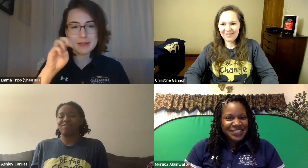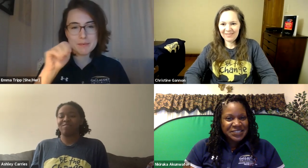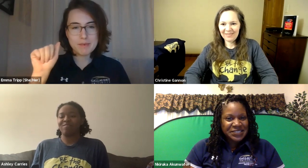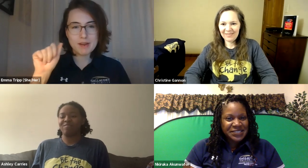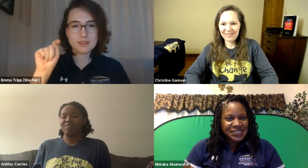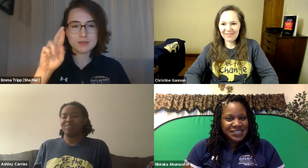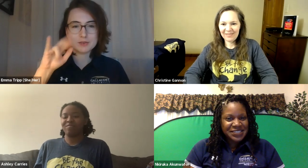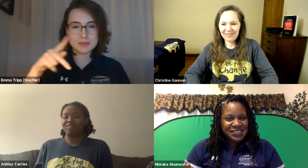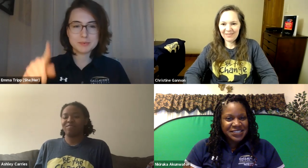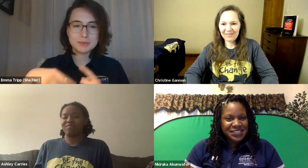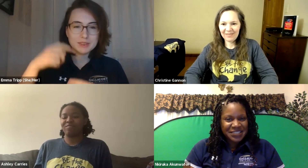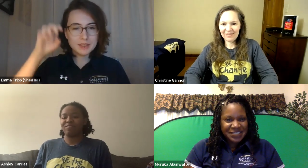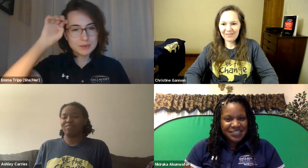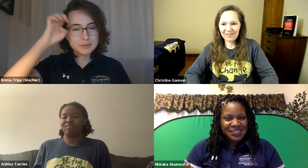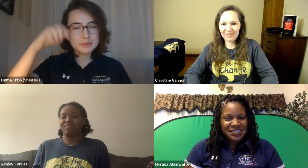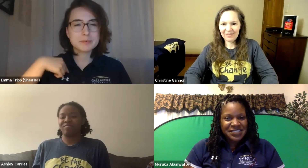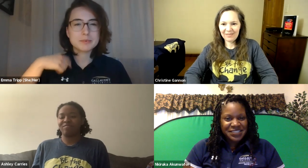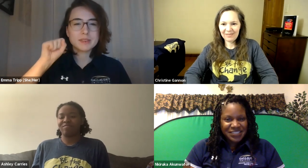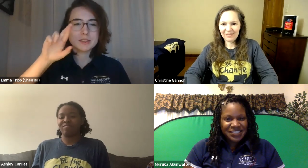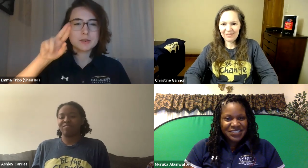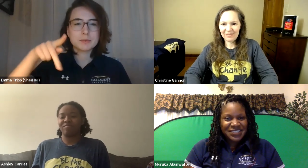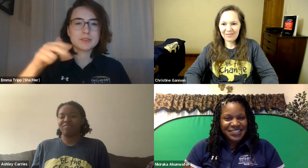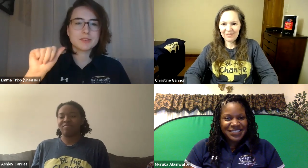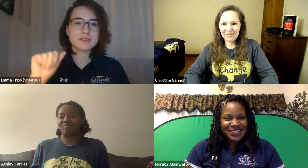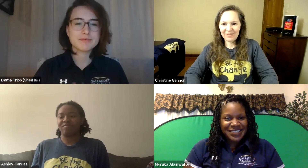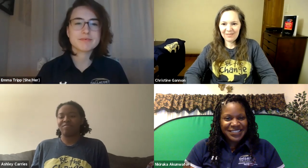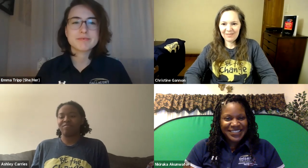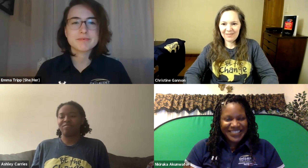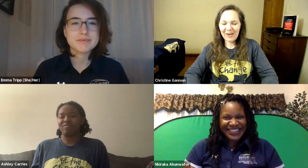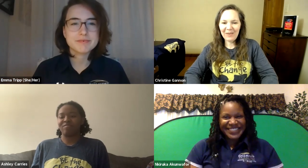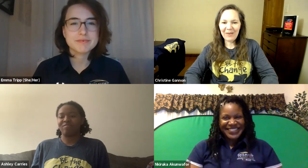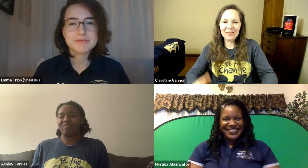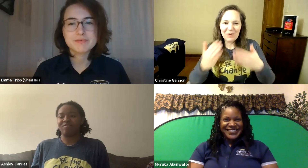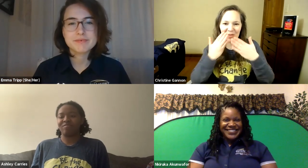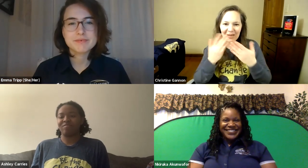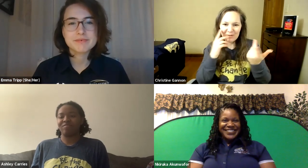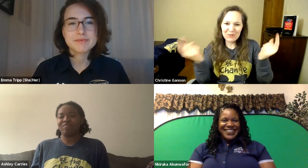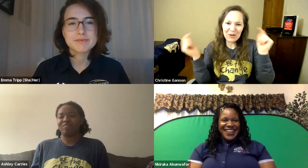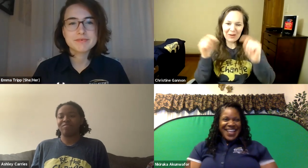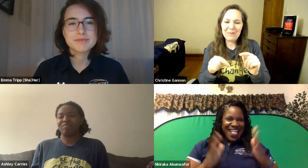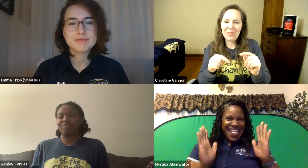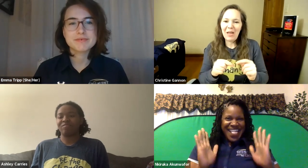Hello, my name is Emma Tripp. I'm a senior PHA. Thank you for coming.